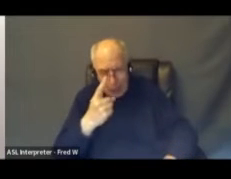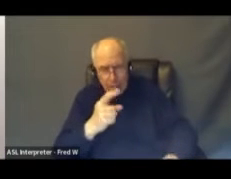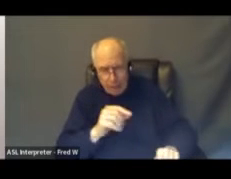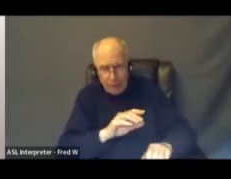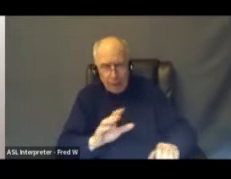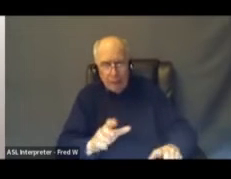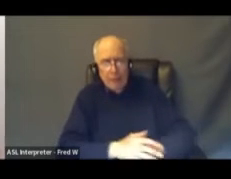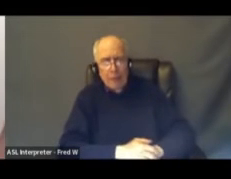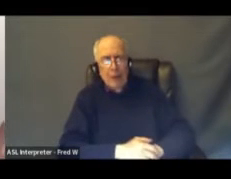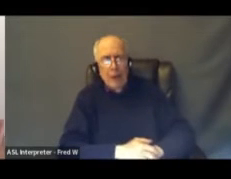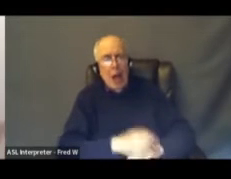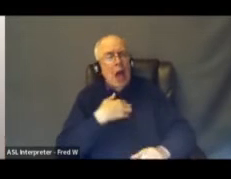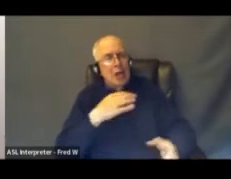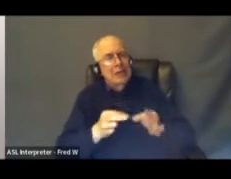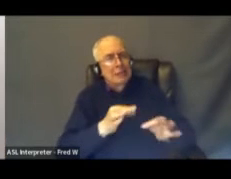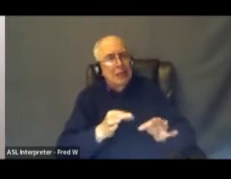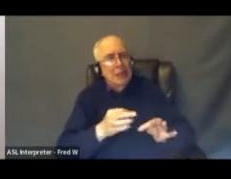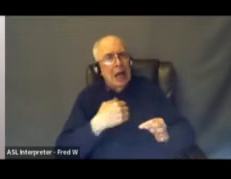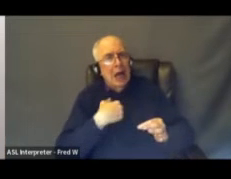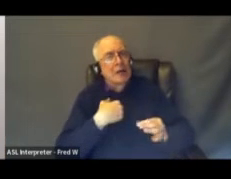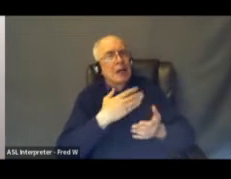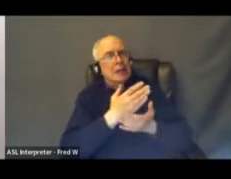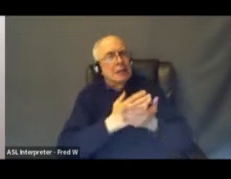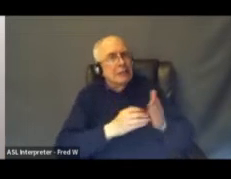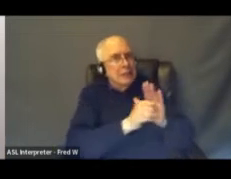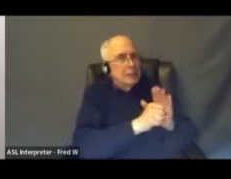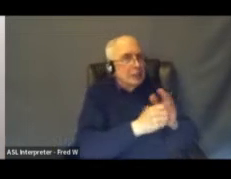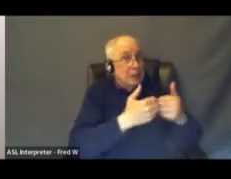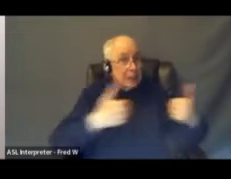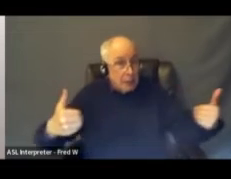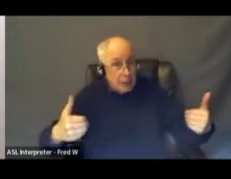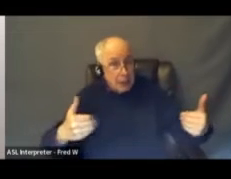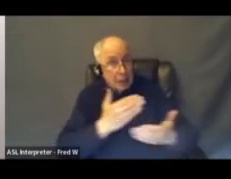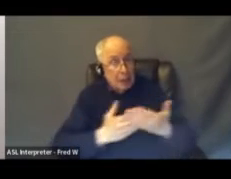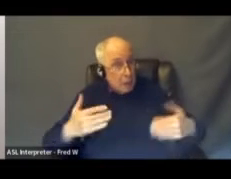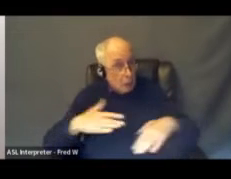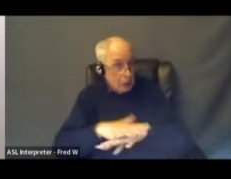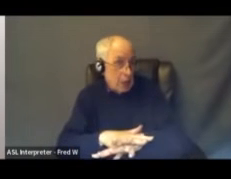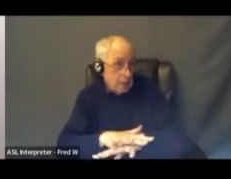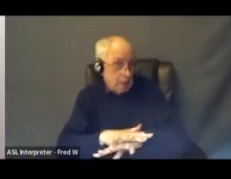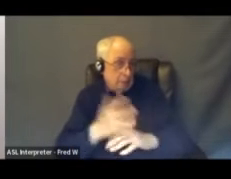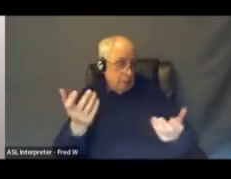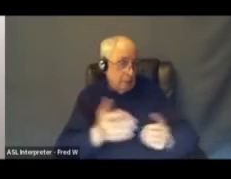there are separate and overlapping symptoms, and as we continue to work together will connect you to both mental